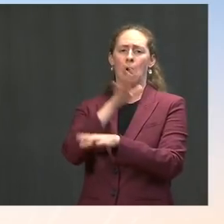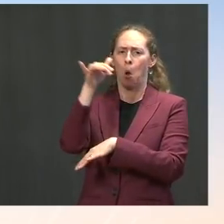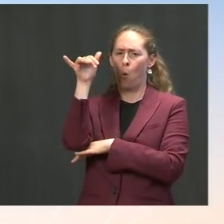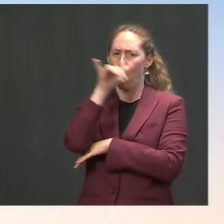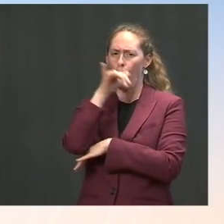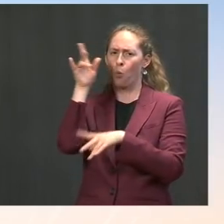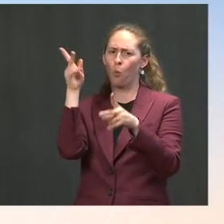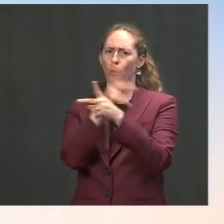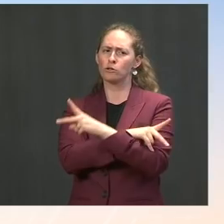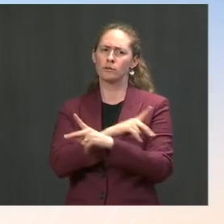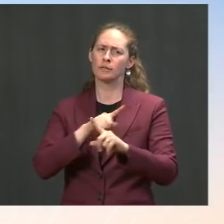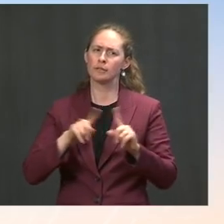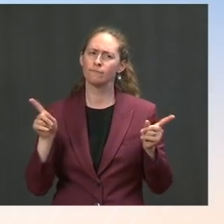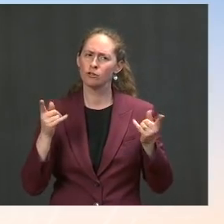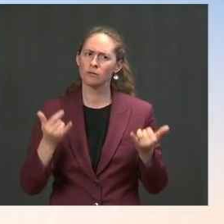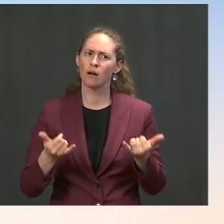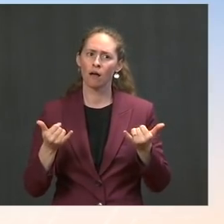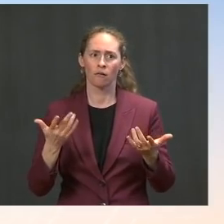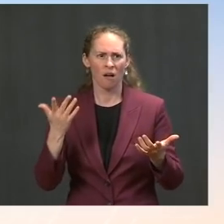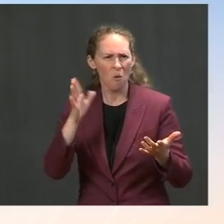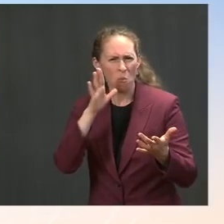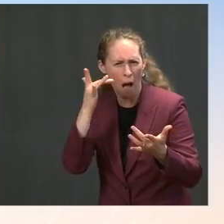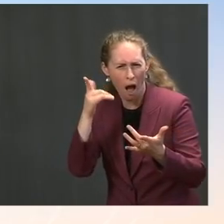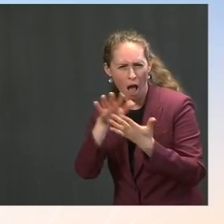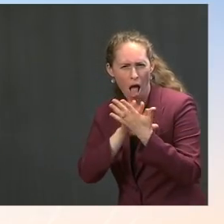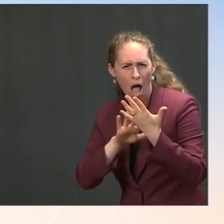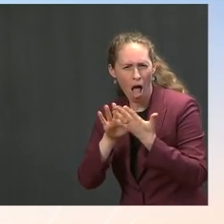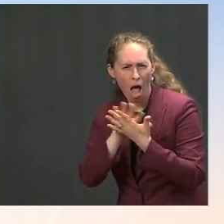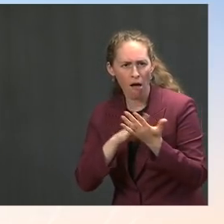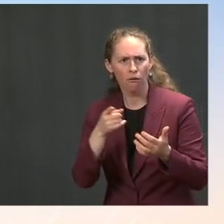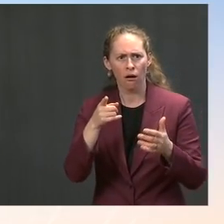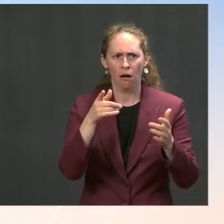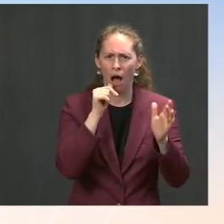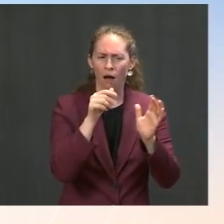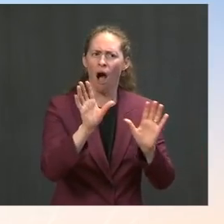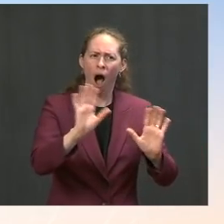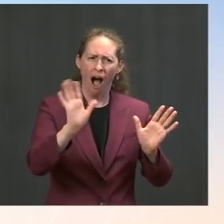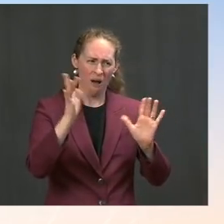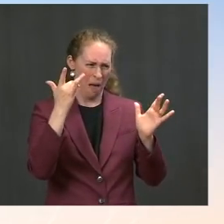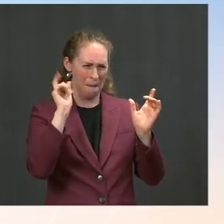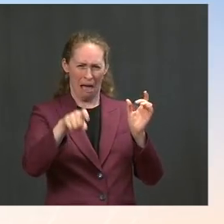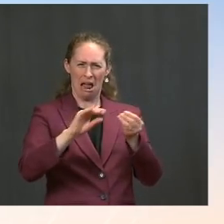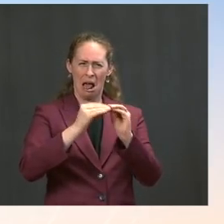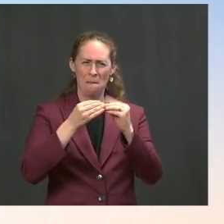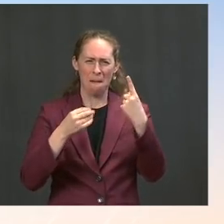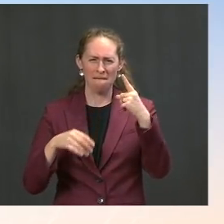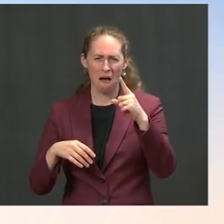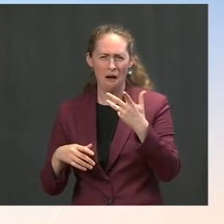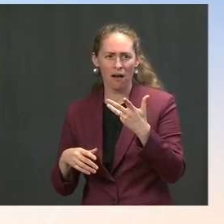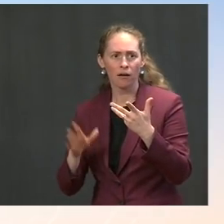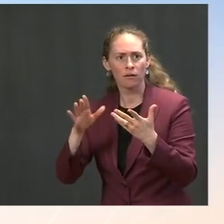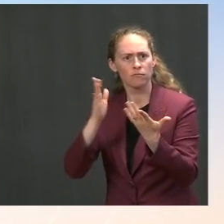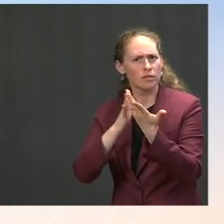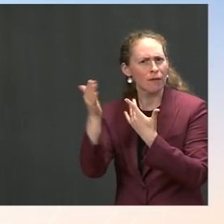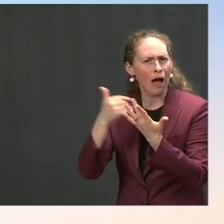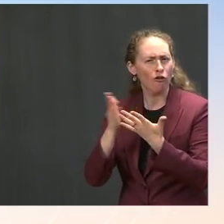Are you trying to hide something? Ms. Psaki: No, but what is the -- why do you need to have that information? The Press: It's a case of transparency, in the interest of the public, knowing --